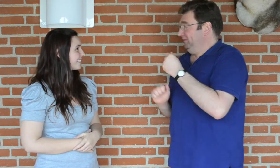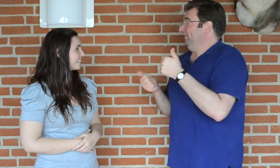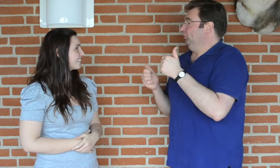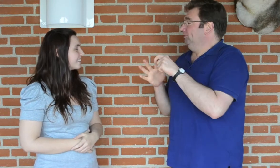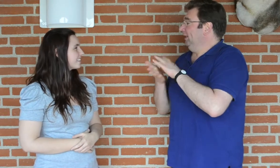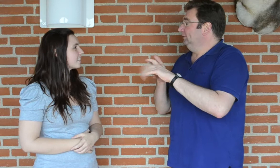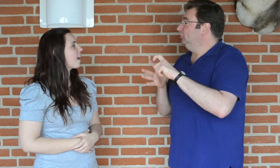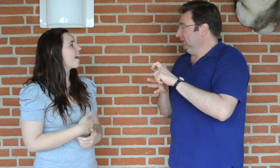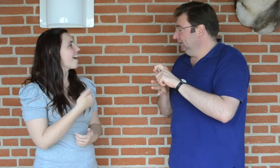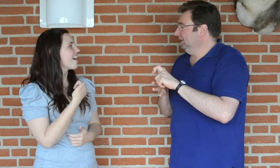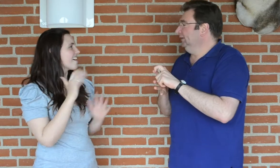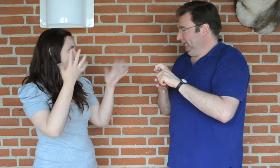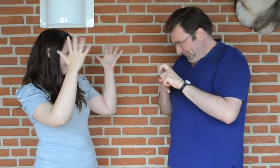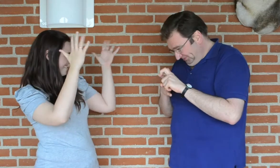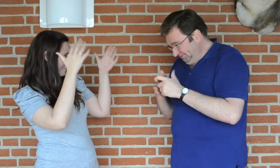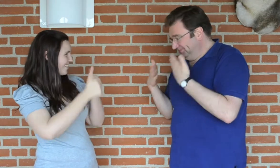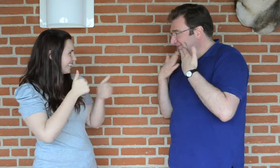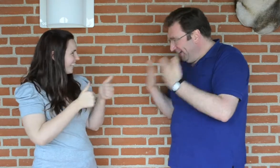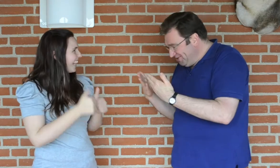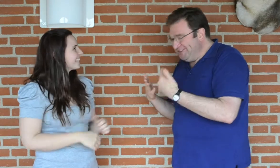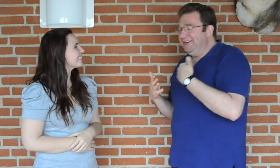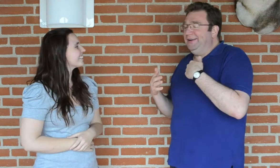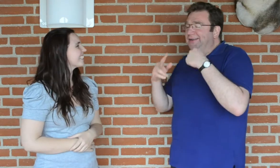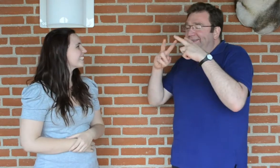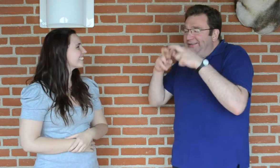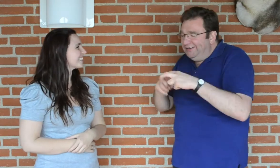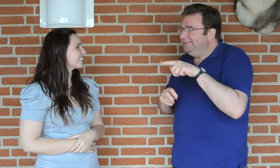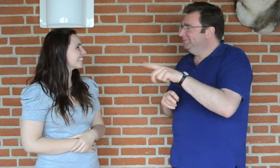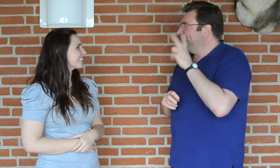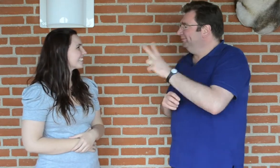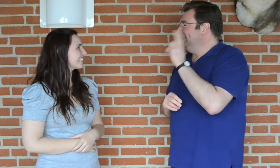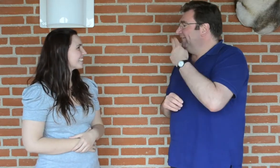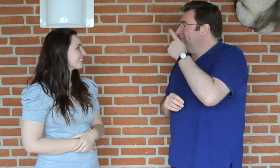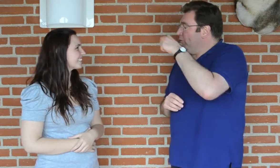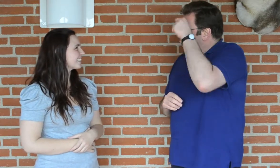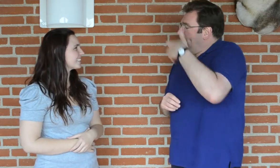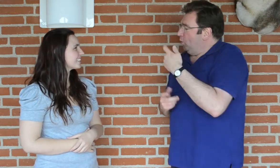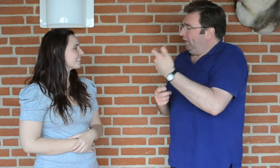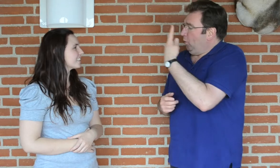christmas 2012, I completed my PhD studies. Congratulations!! Thank you. My research was on Deaf